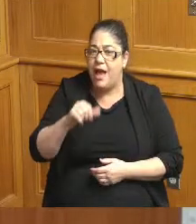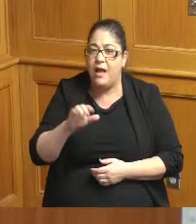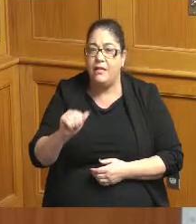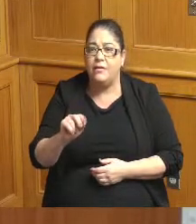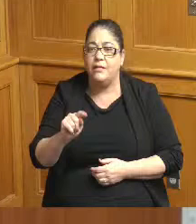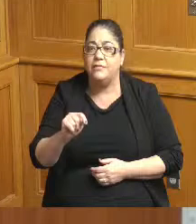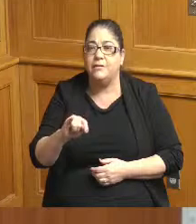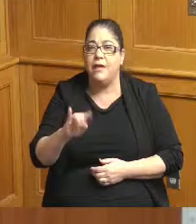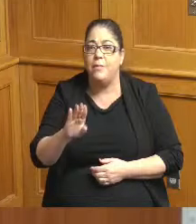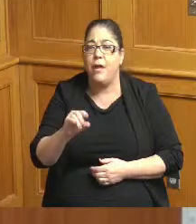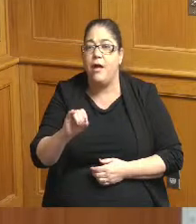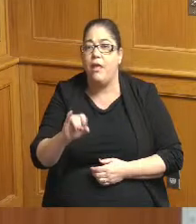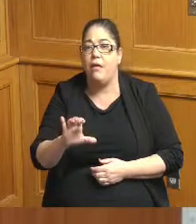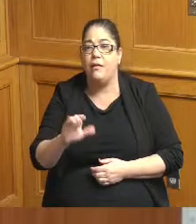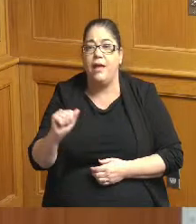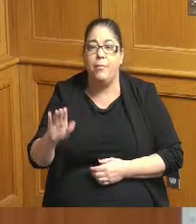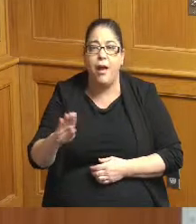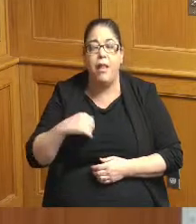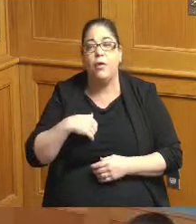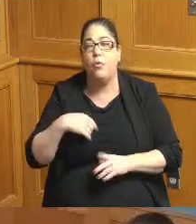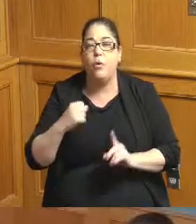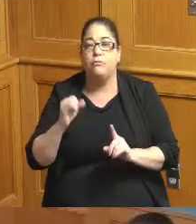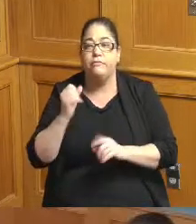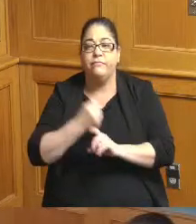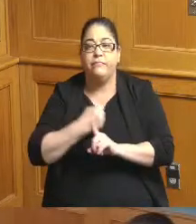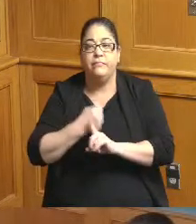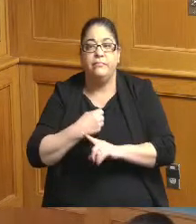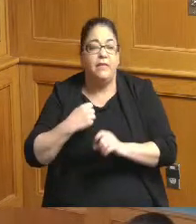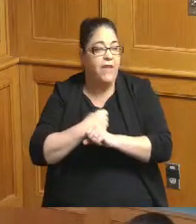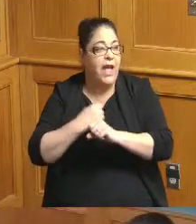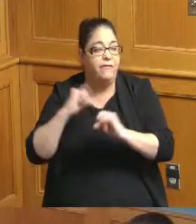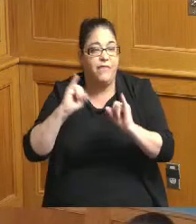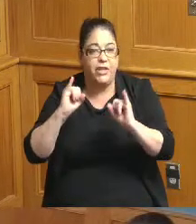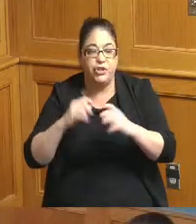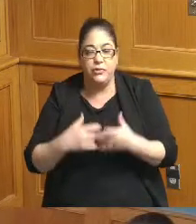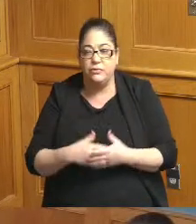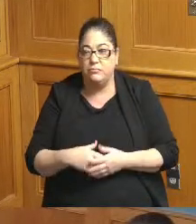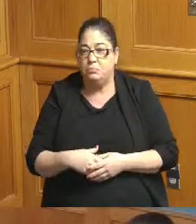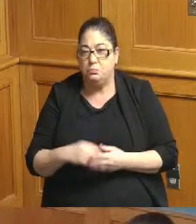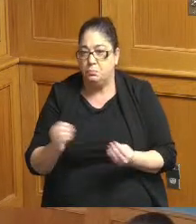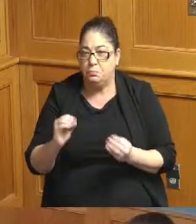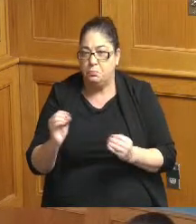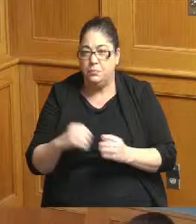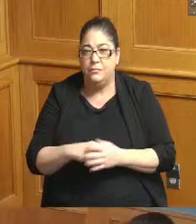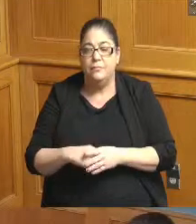okay all right thank you you're welcome thank you thank you thank you yeah thanks for the